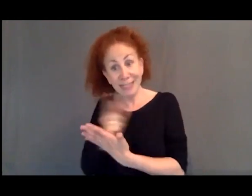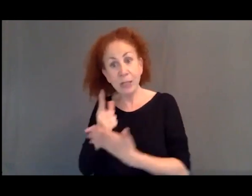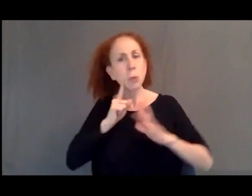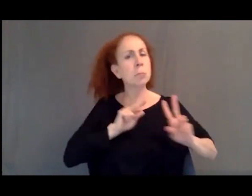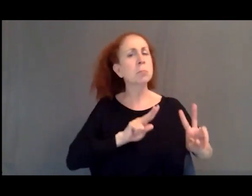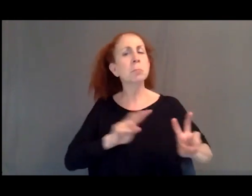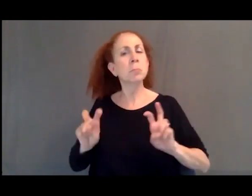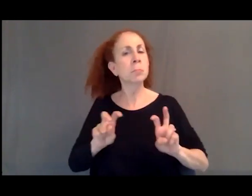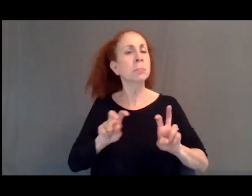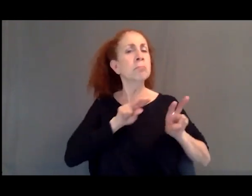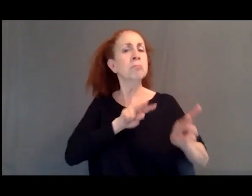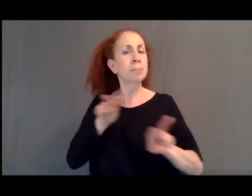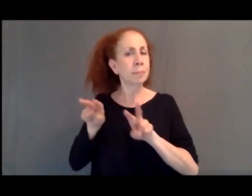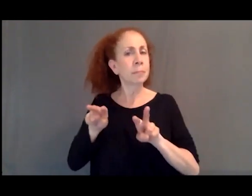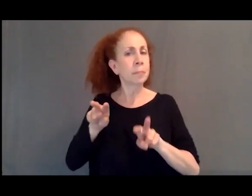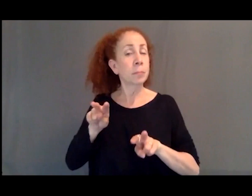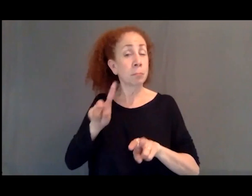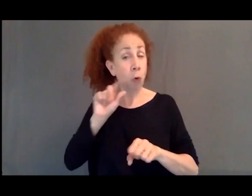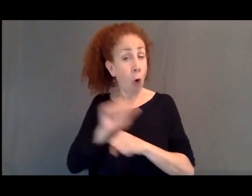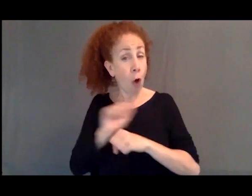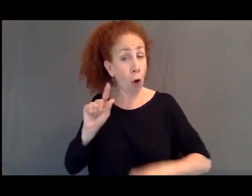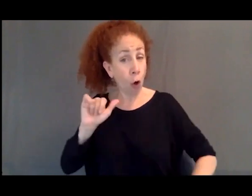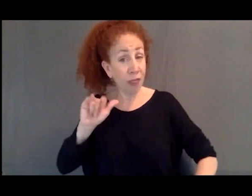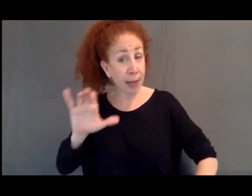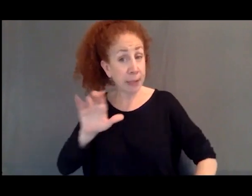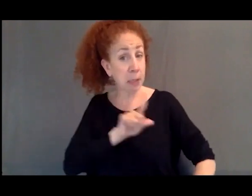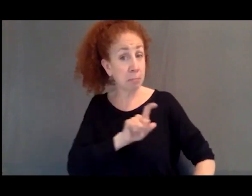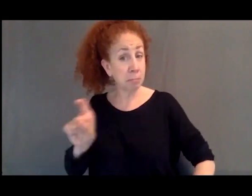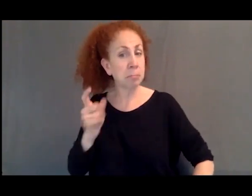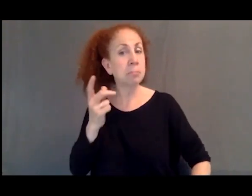carefully over these questions of authentic representation or misrepresentation.